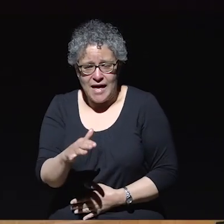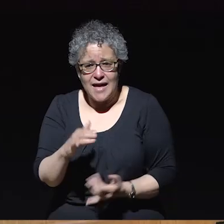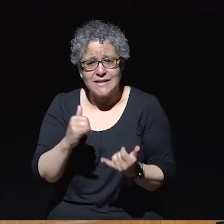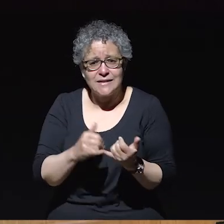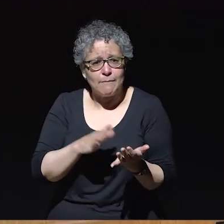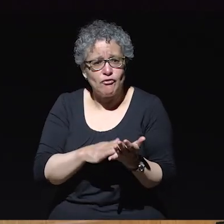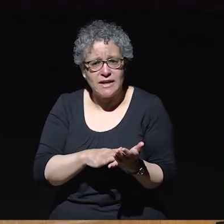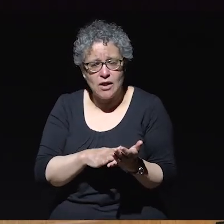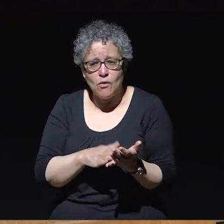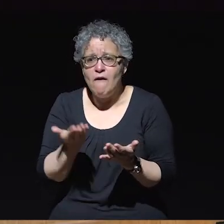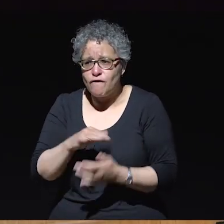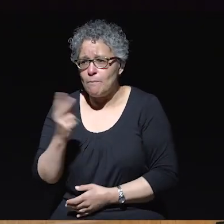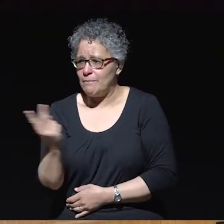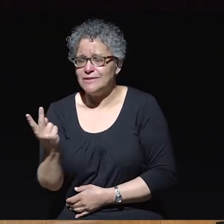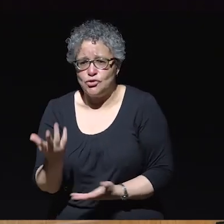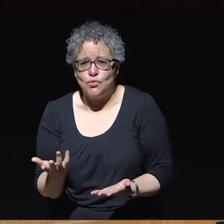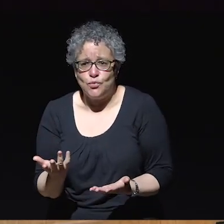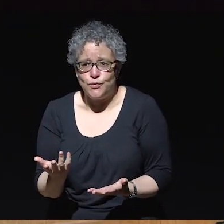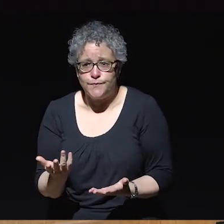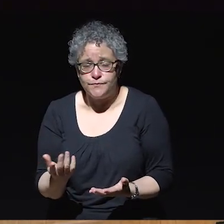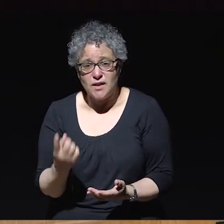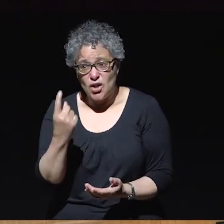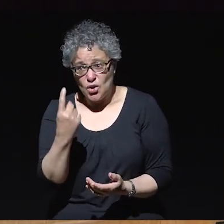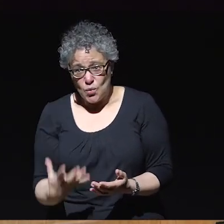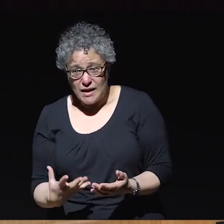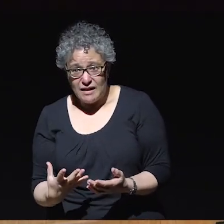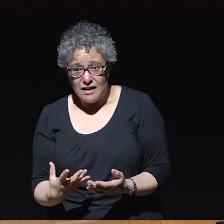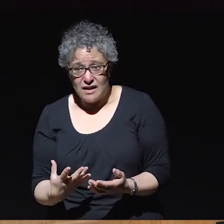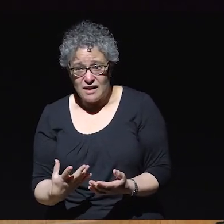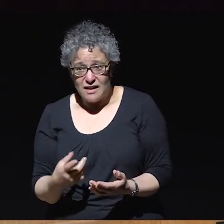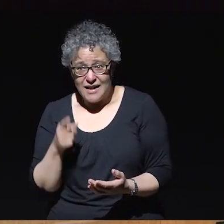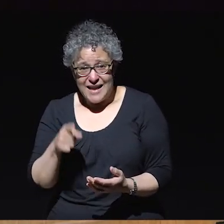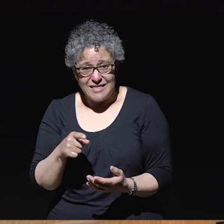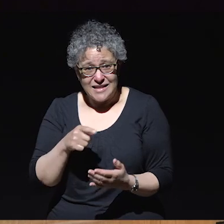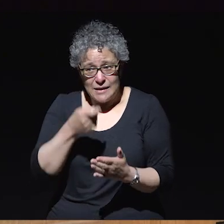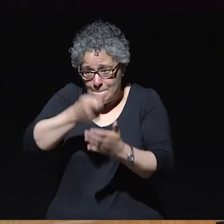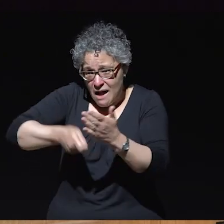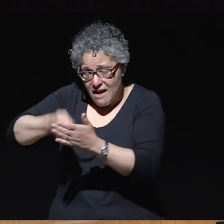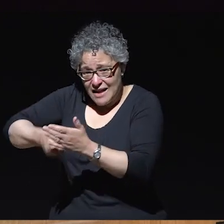However, they were by no means unique in this kind of buying, this kind of collecting,